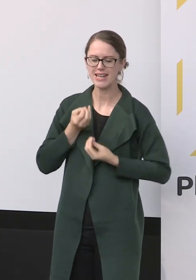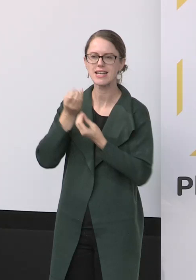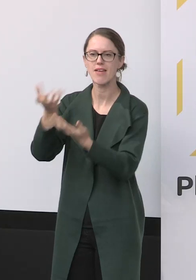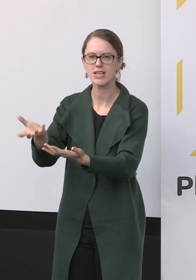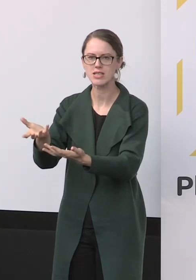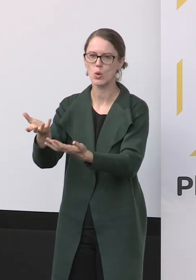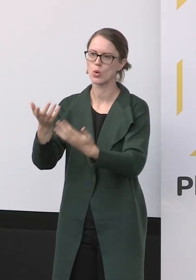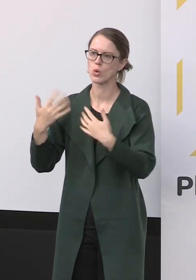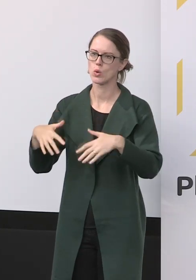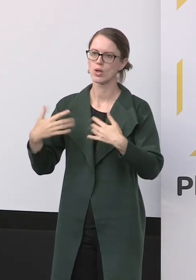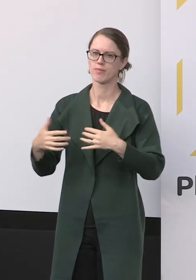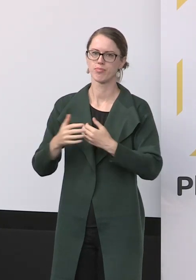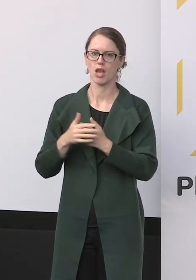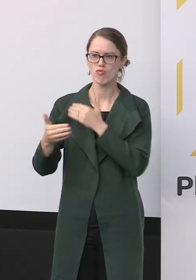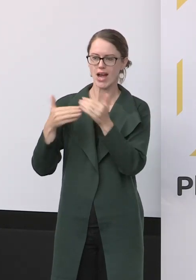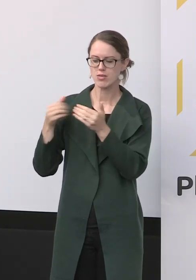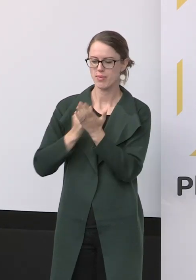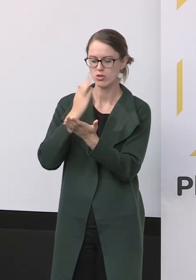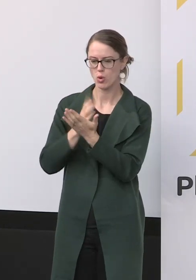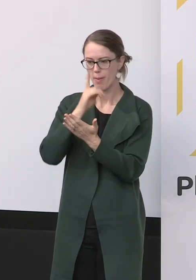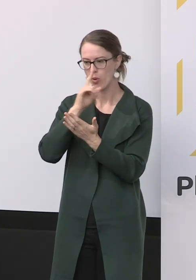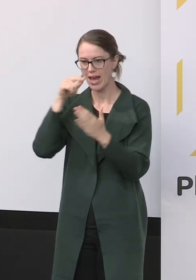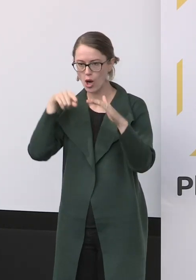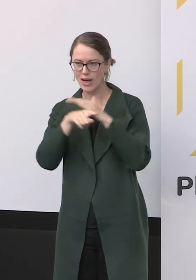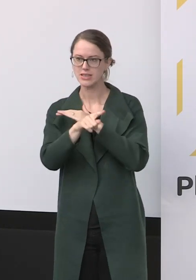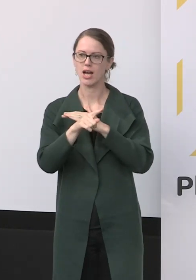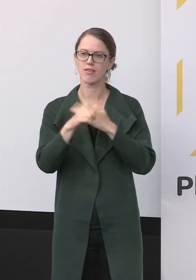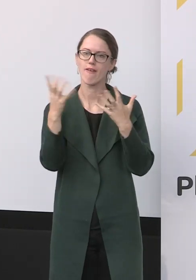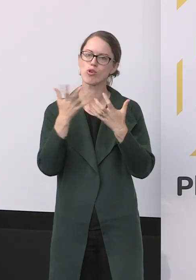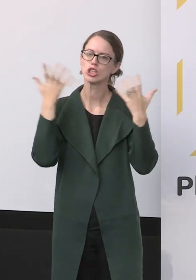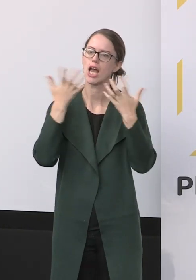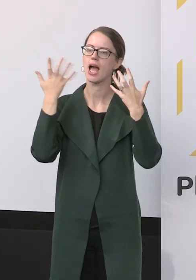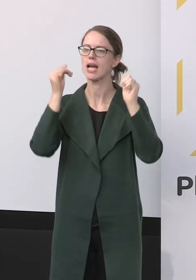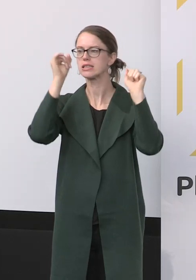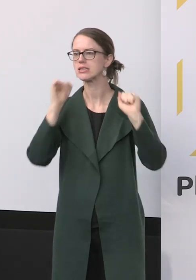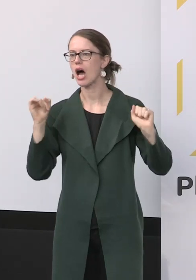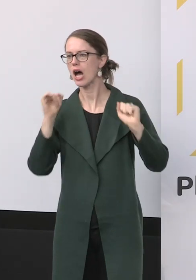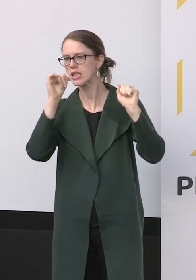24/7 health oversight, security, the way food is prepared and delivered, the